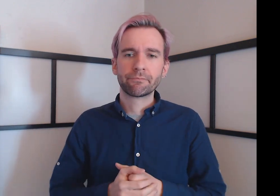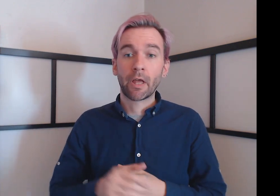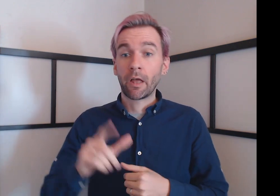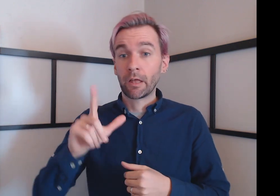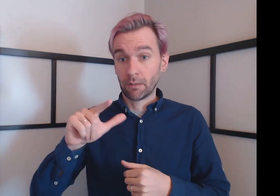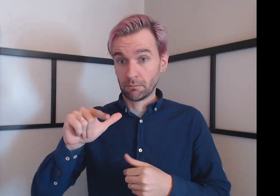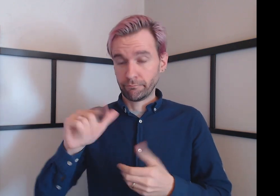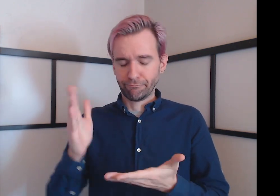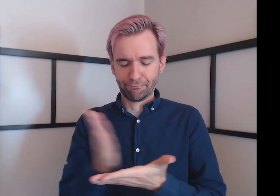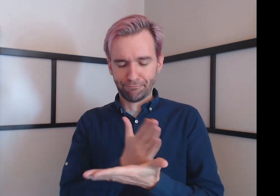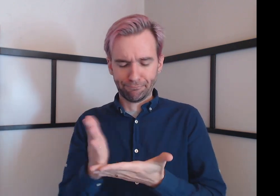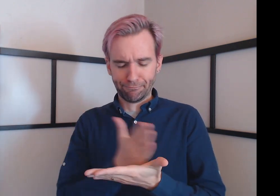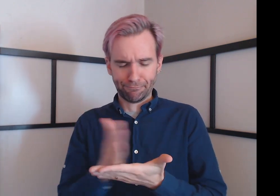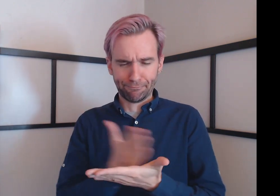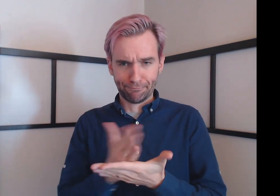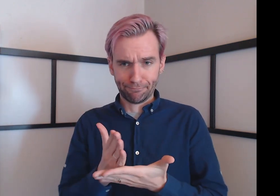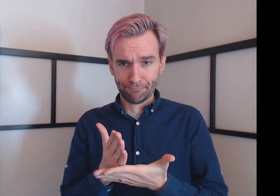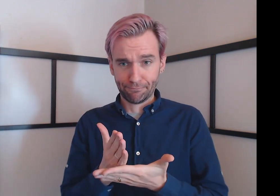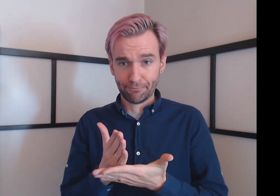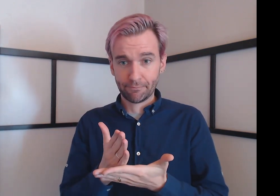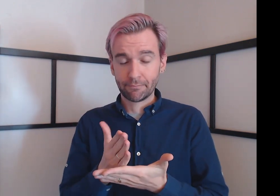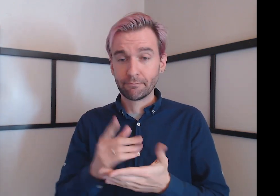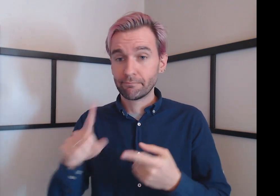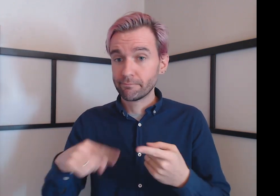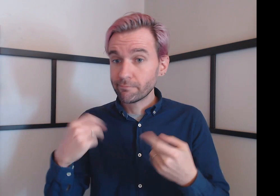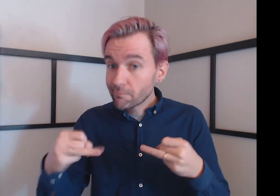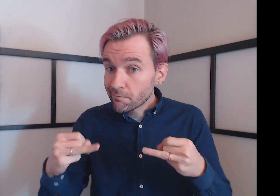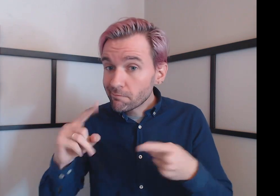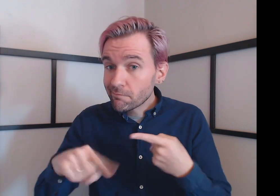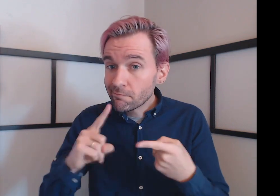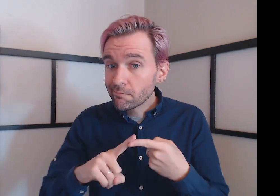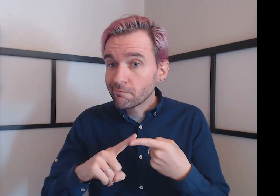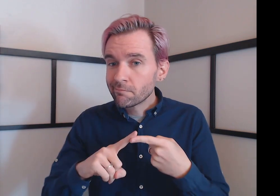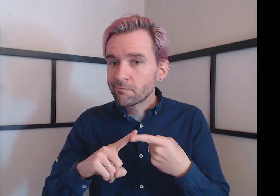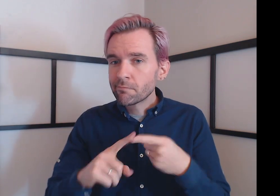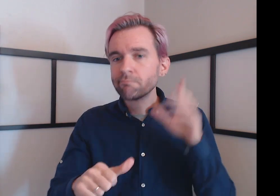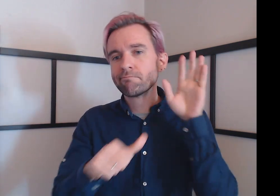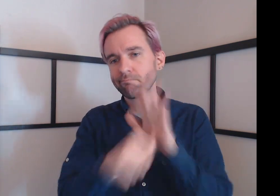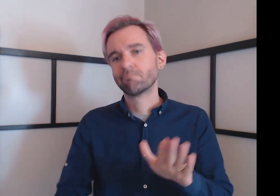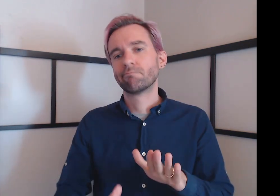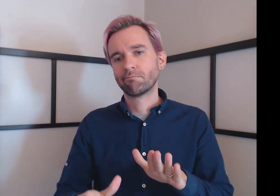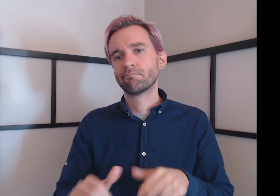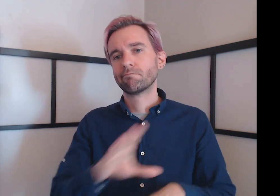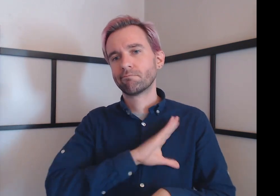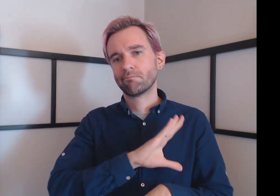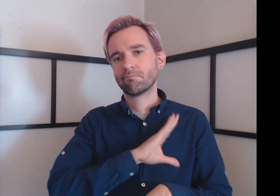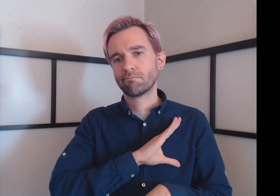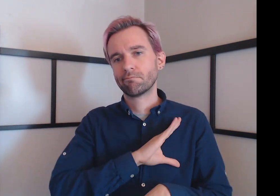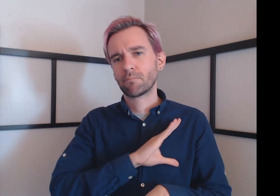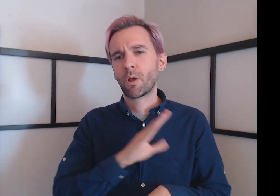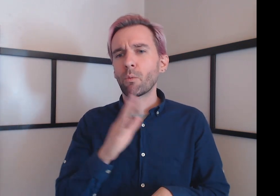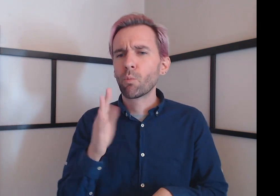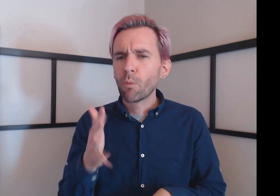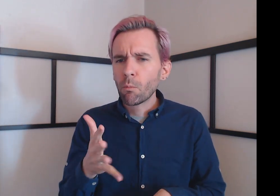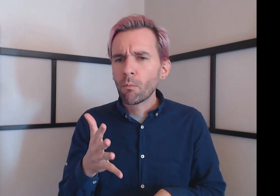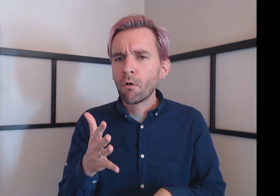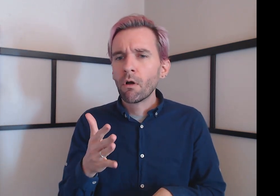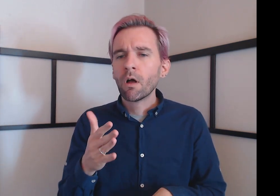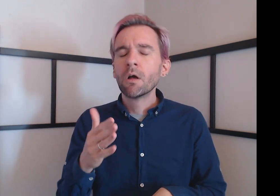and so the teacher will of course mark the answers as incorrect. Why would the teacher do this?